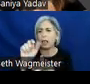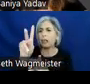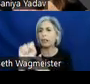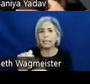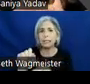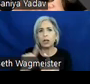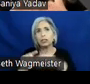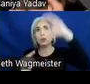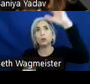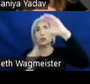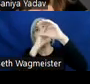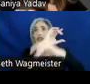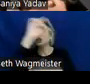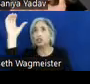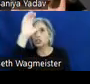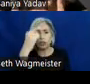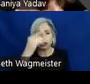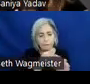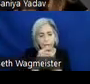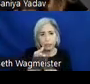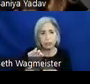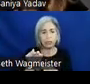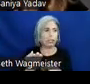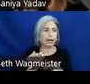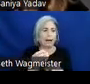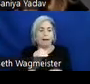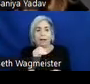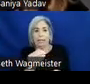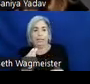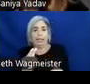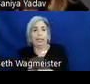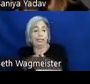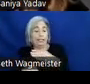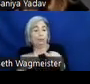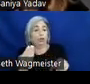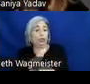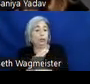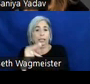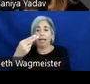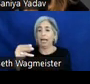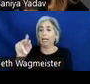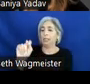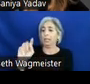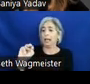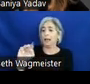that are innately accessible using the basic HTML, due to the complex nature of our products